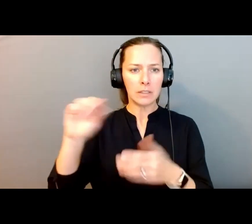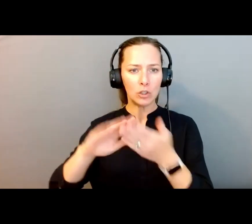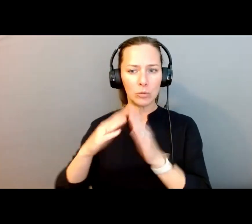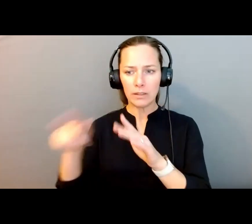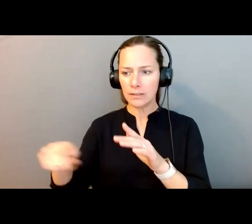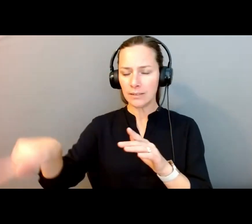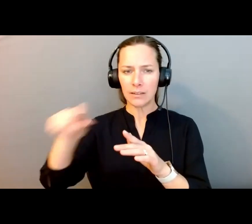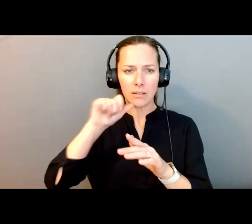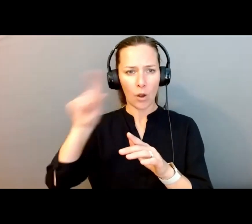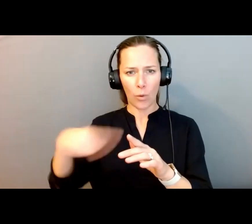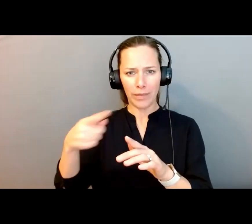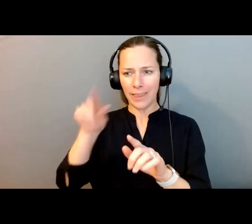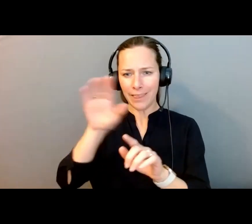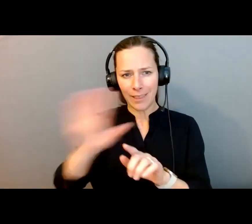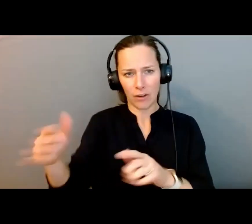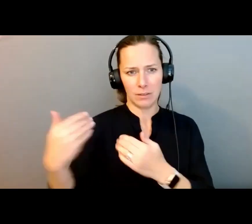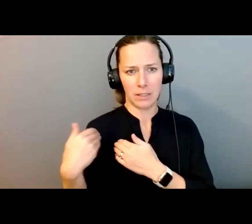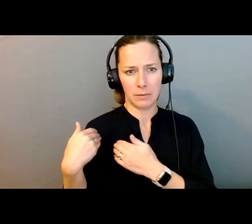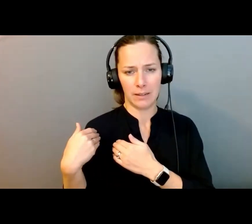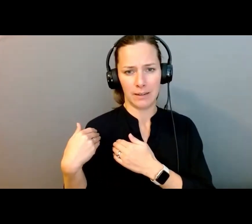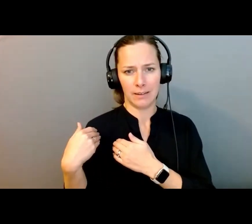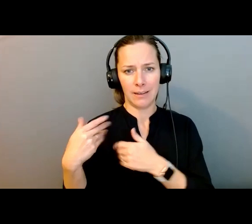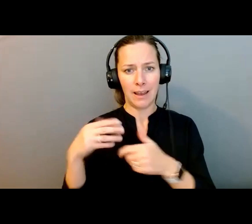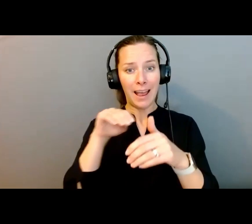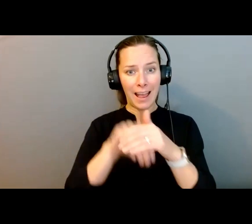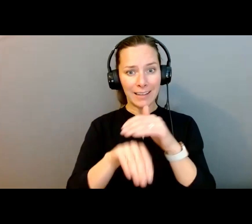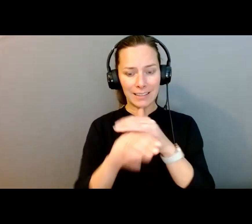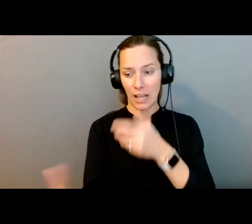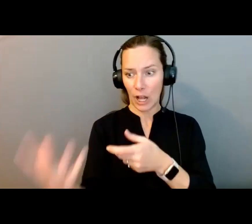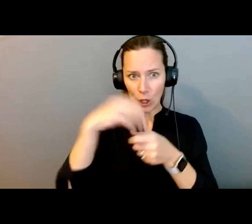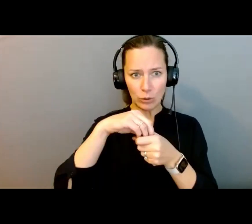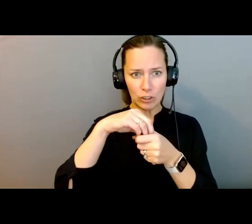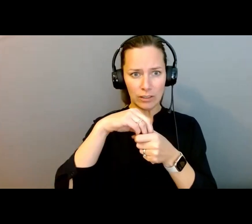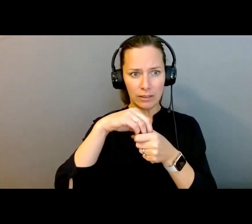think access and inclusion is something we don't ever think is going to involve other people.